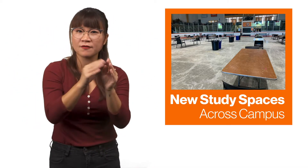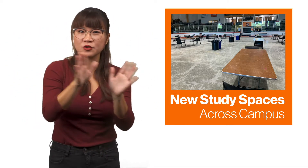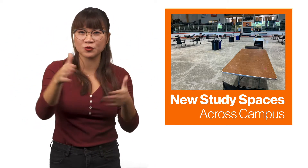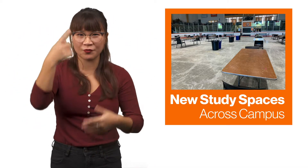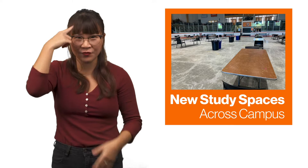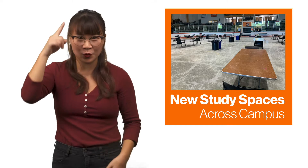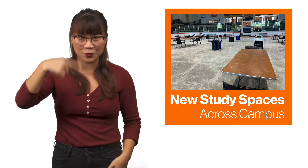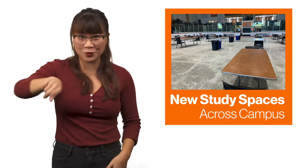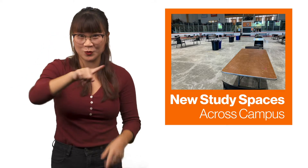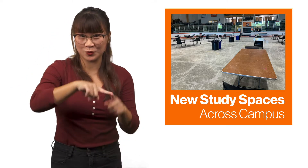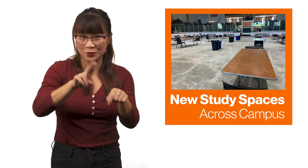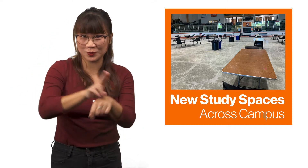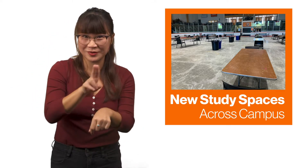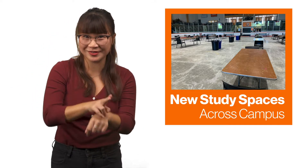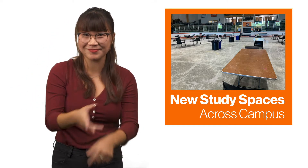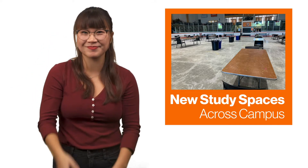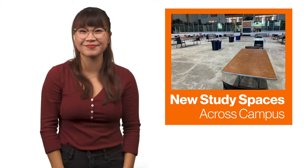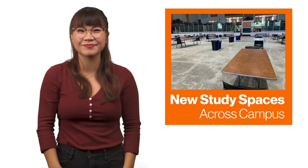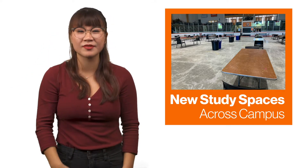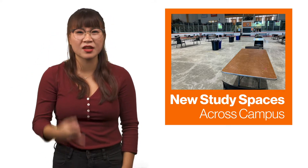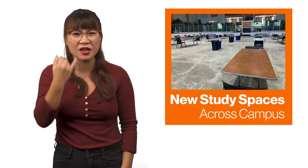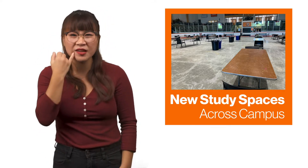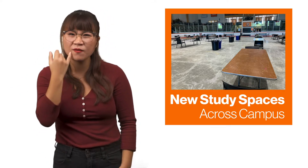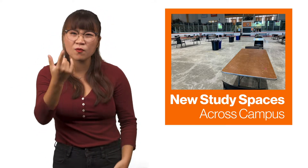and conference rooms for your use.